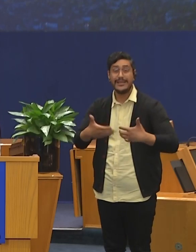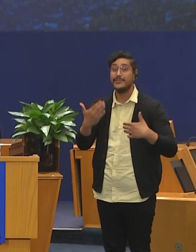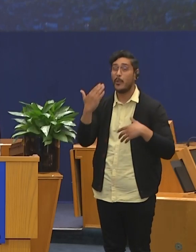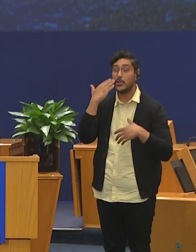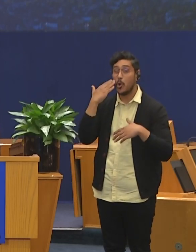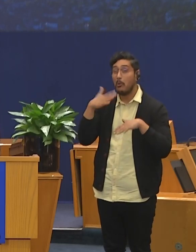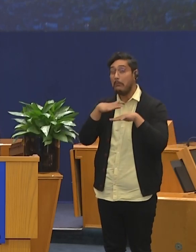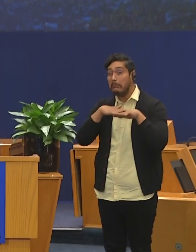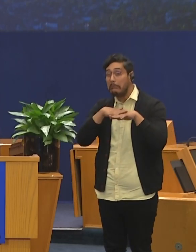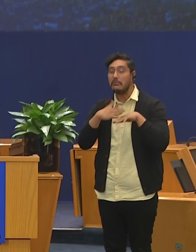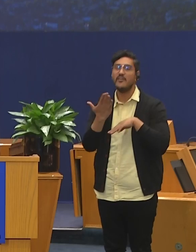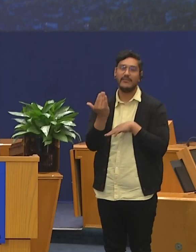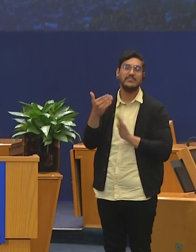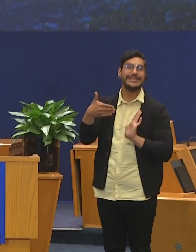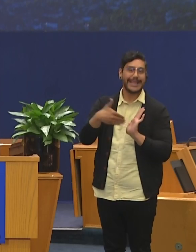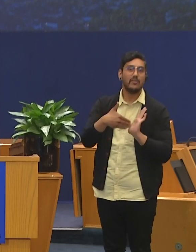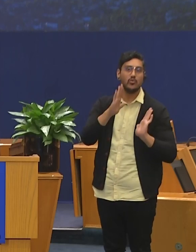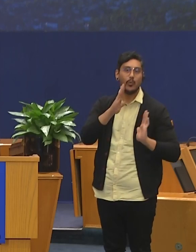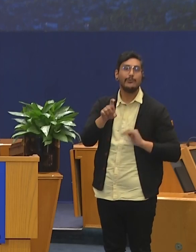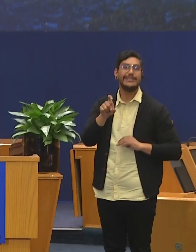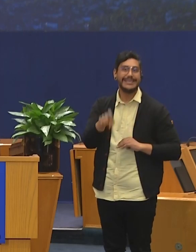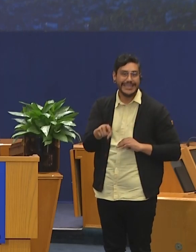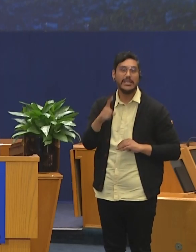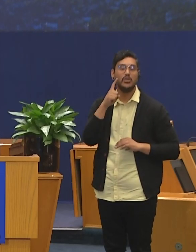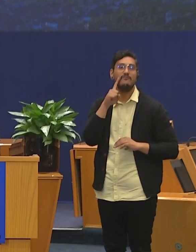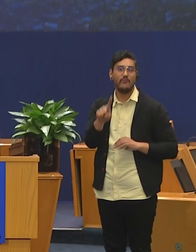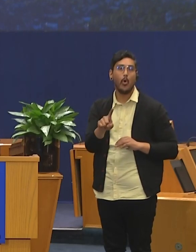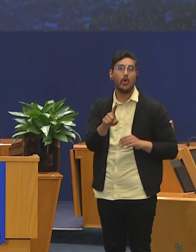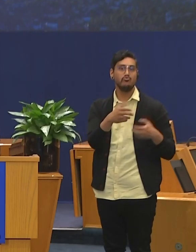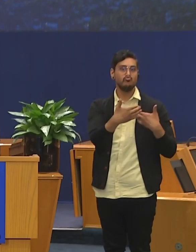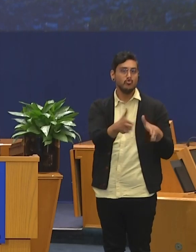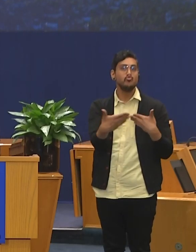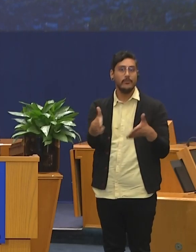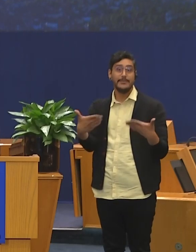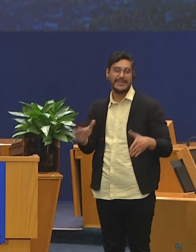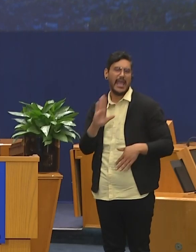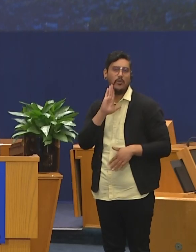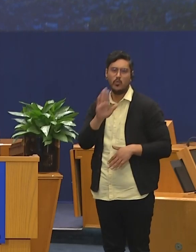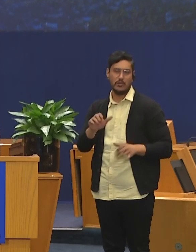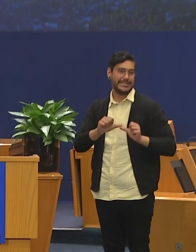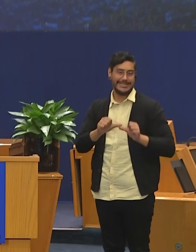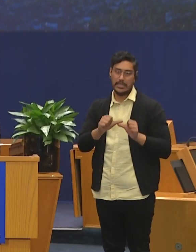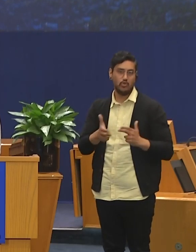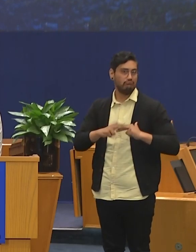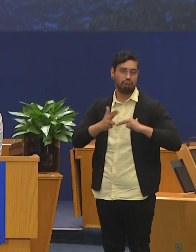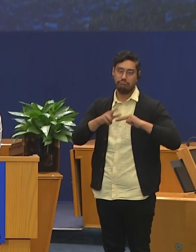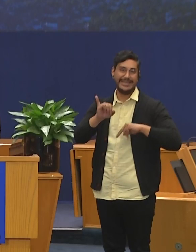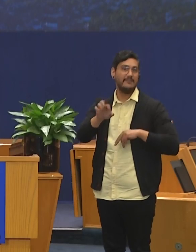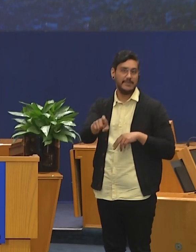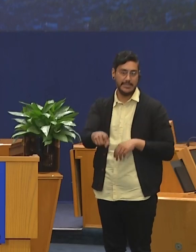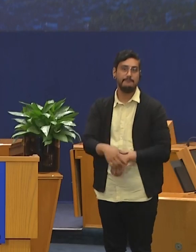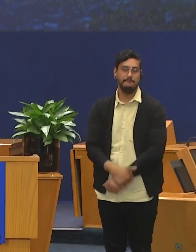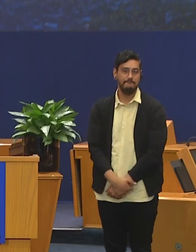BUILDING TO THAT, RECOGNIZING THAT WE KNOW AT LEAST 15,000 WILL BE THE NEED FOR INDIVIDUAL